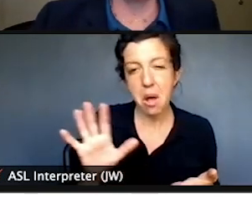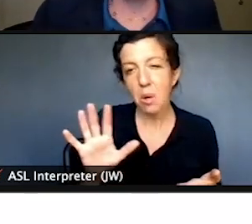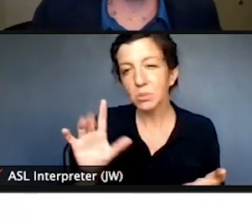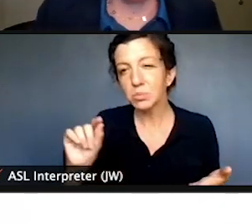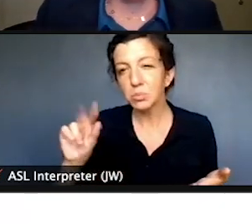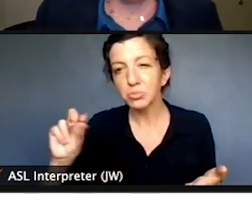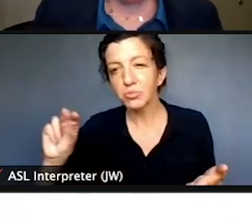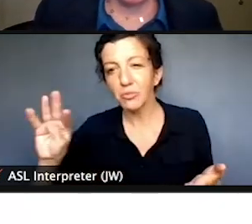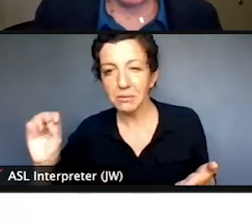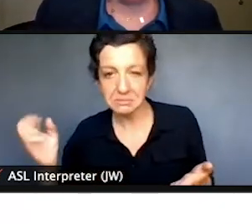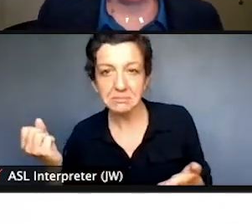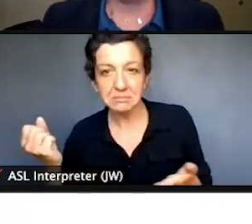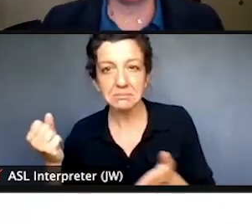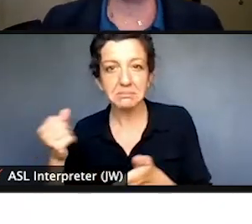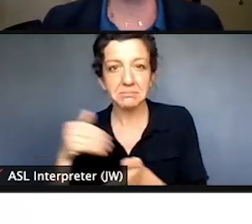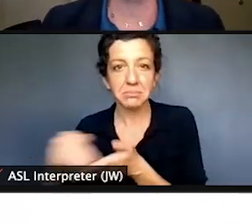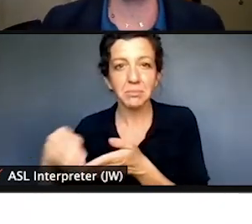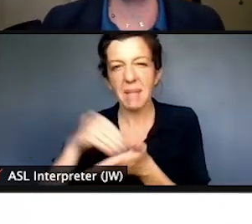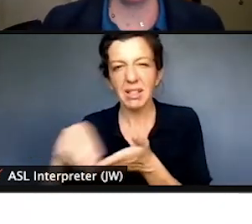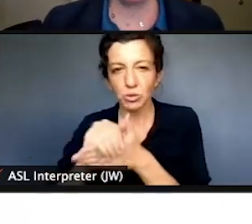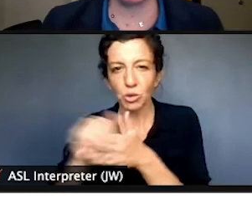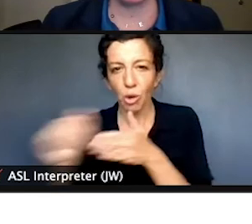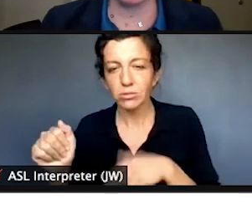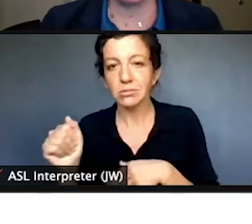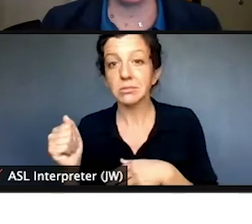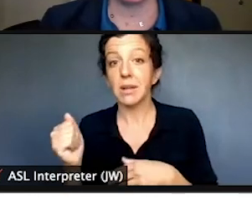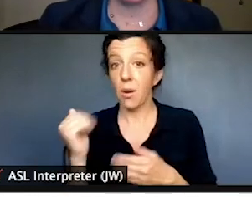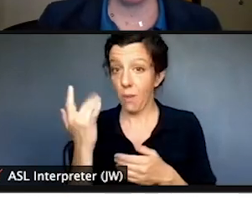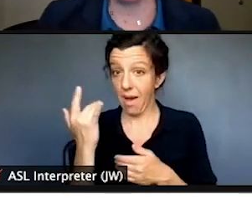So in support, we have the LA Times, and then we have most of the rest of the newspapers across the state in opposition to this one.